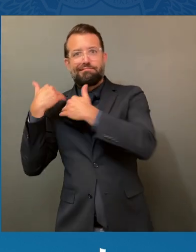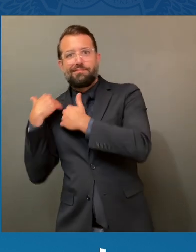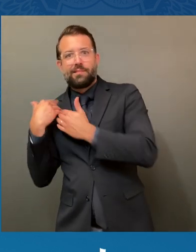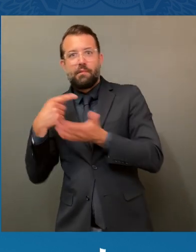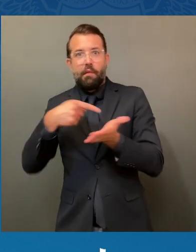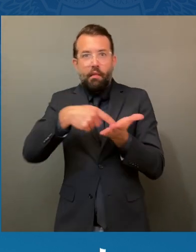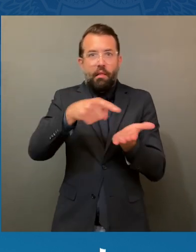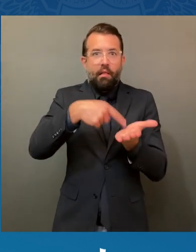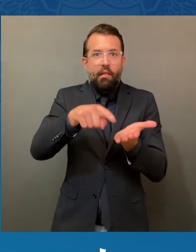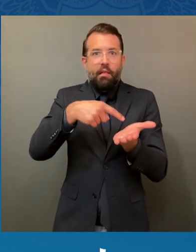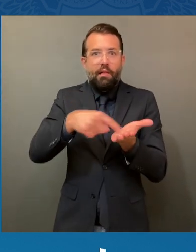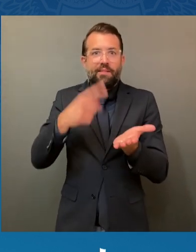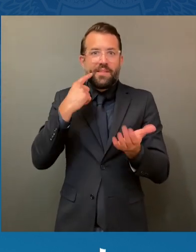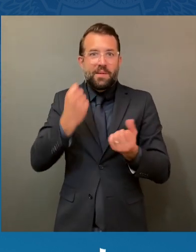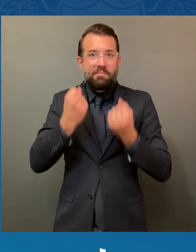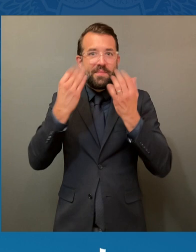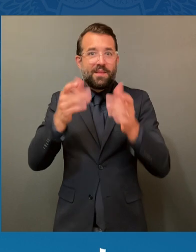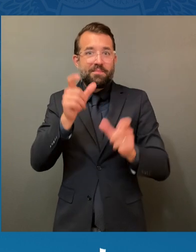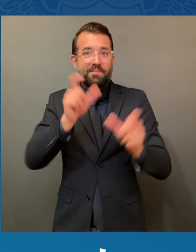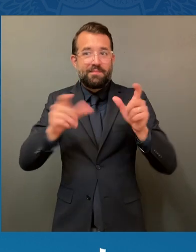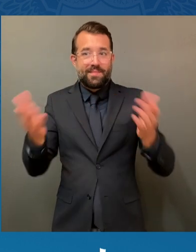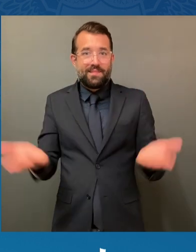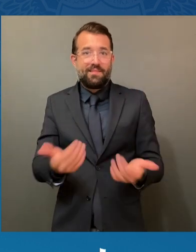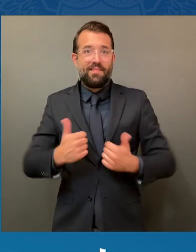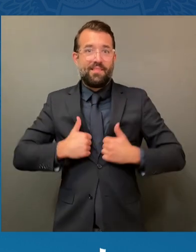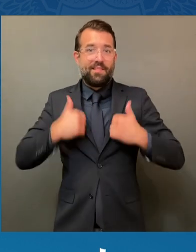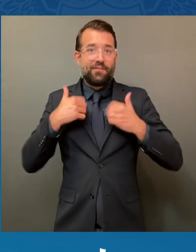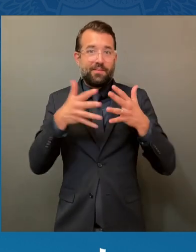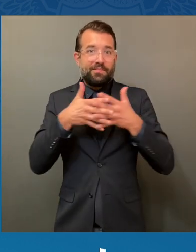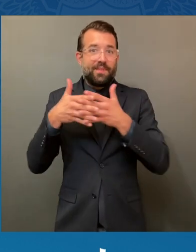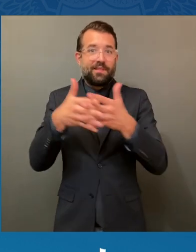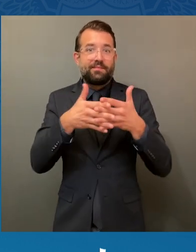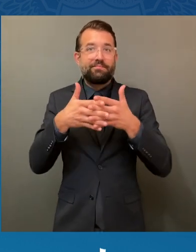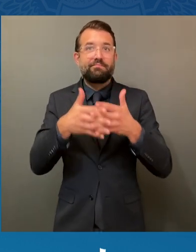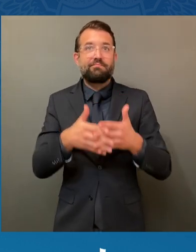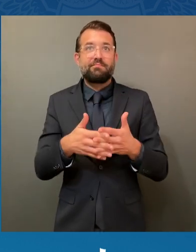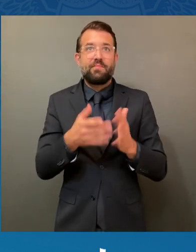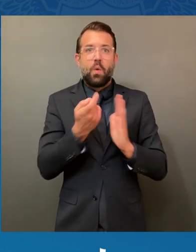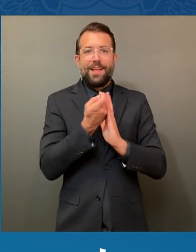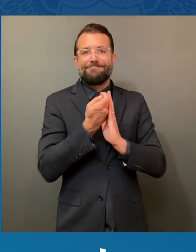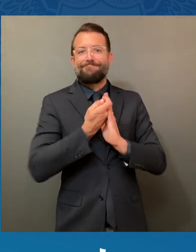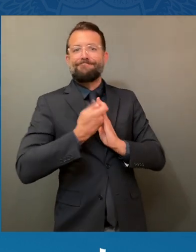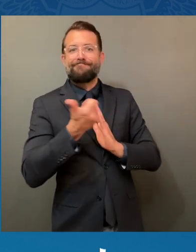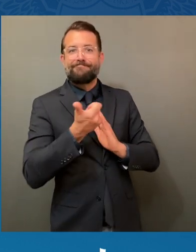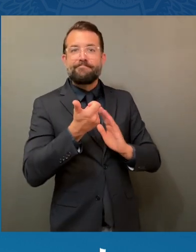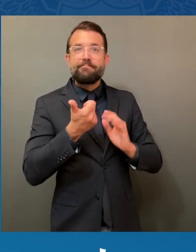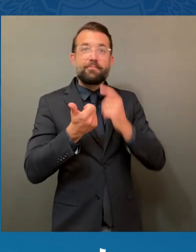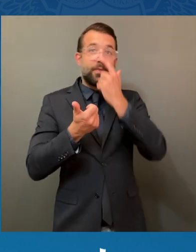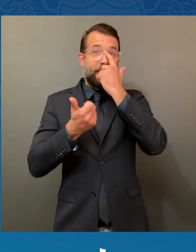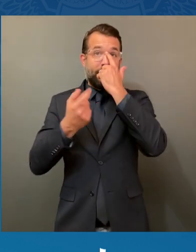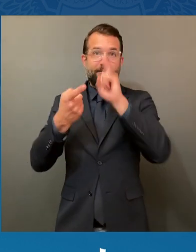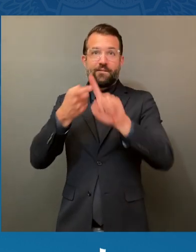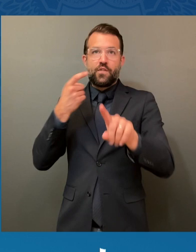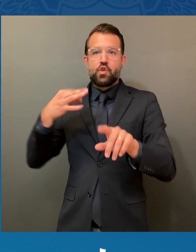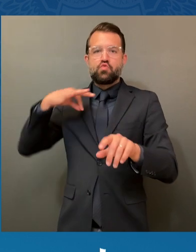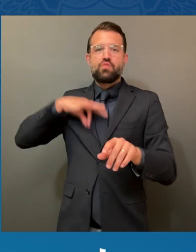So we've taken that on, in part, by fighting to remove medical debt from consumer credit scores, because people shouldn't have to have